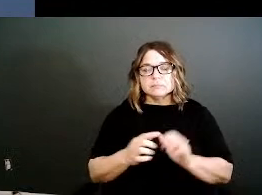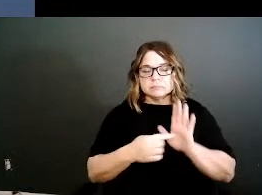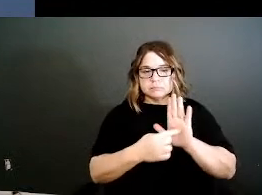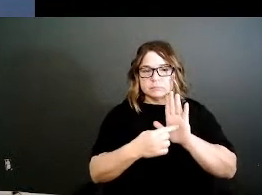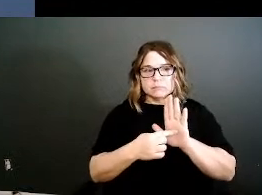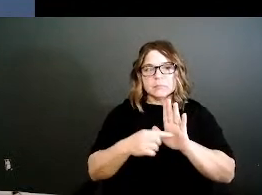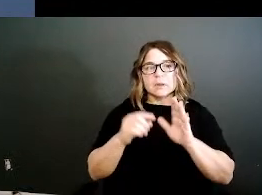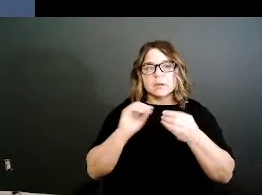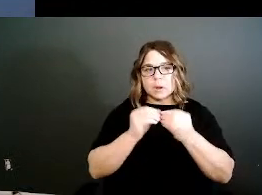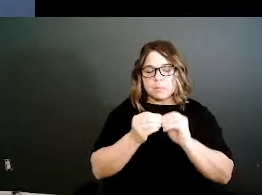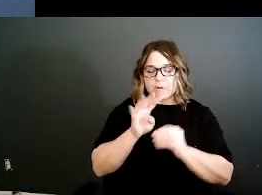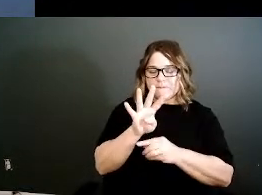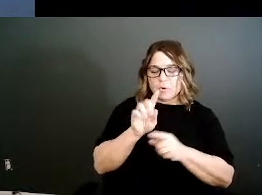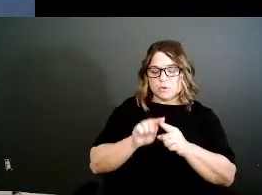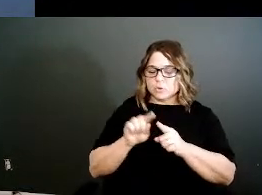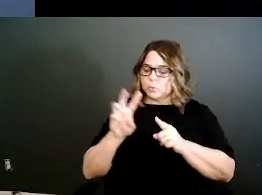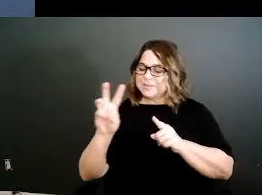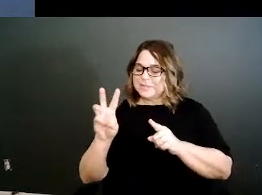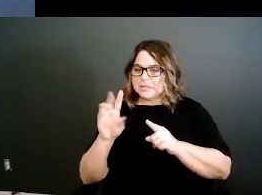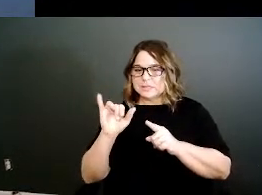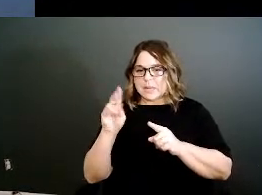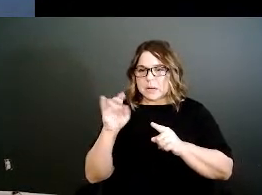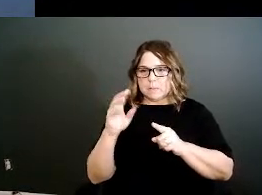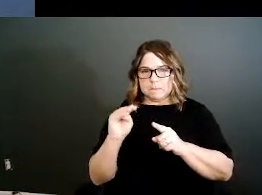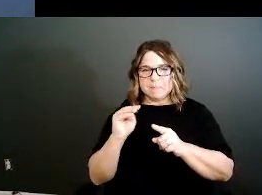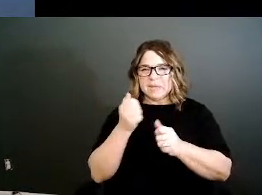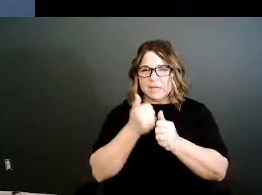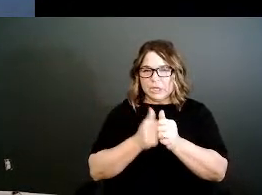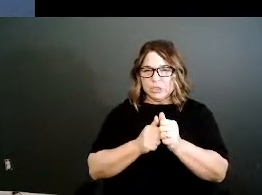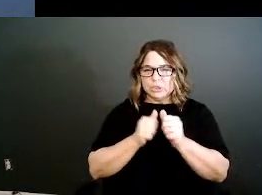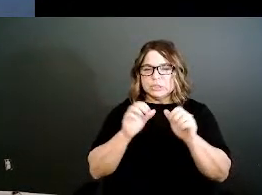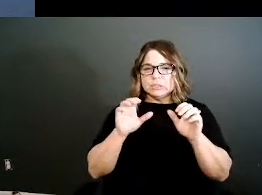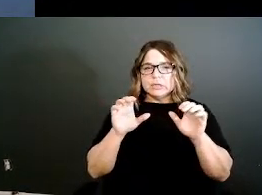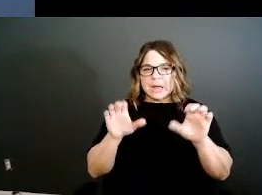I'LL RECOGNIZE CHAIR PALMISANO FOR THIS ITEM -- THESE ITEMS. ≫ COUNCIL MEMBER PALMISANO: THANK YOU, MADAM PRESIDENT.